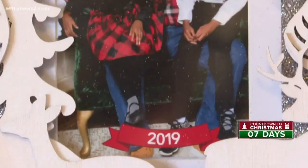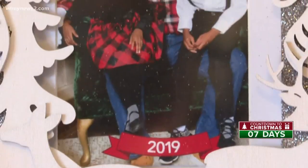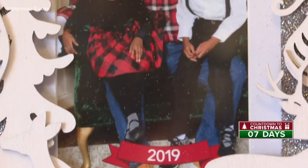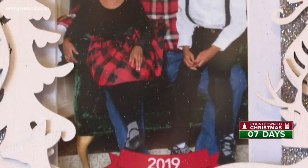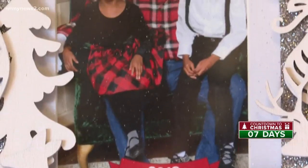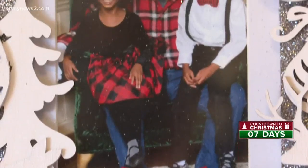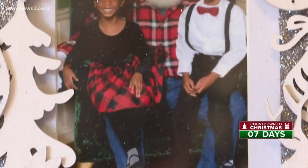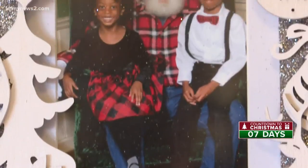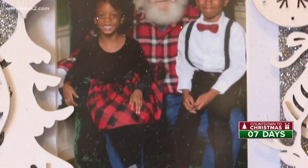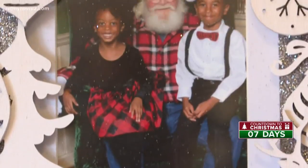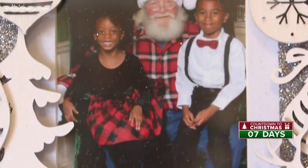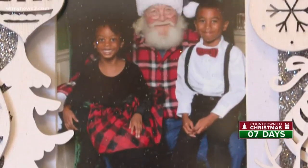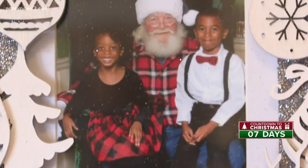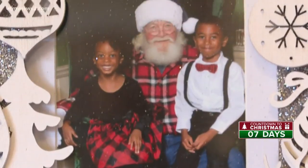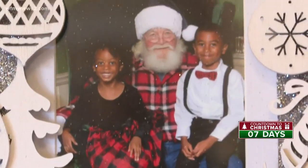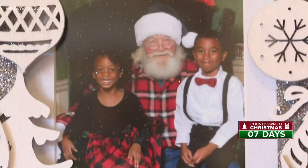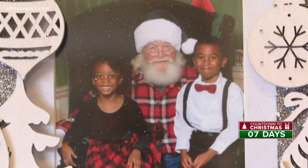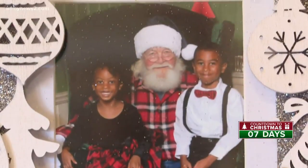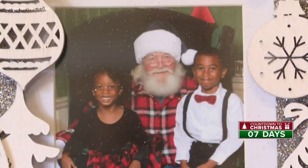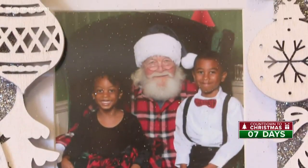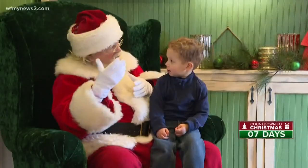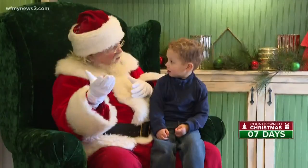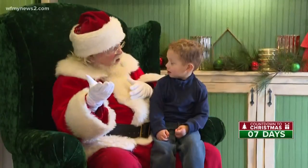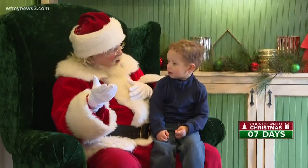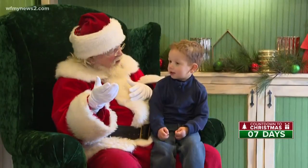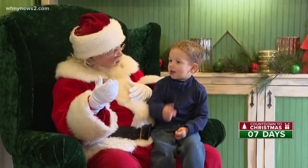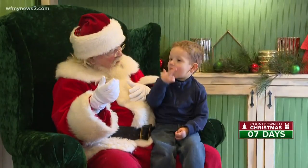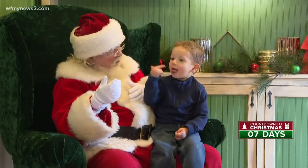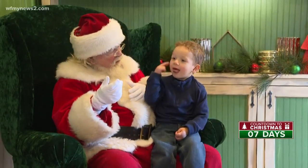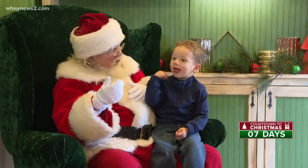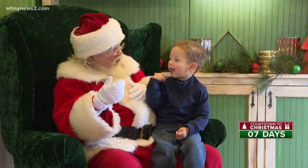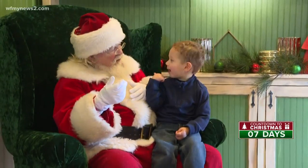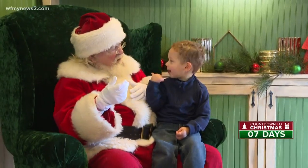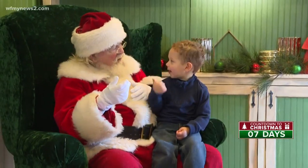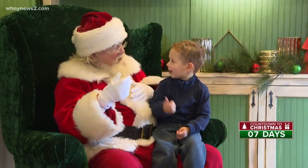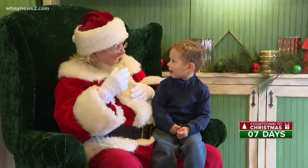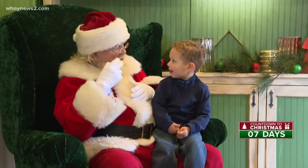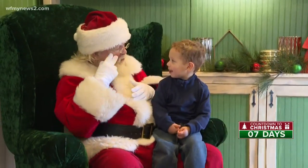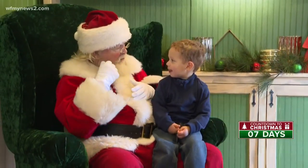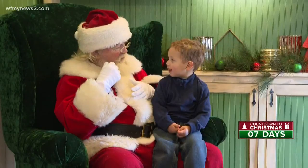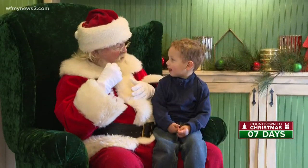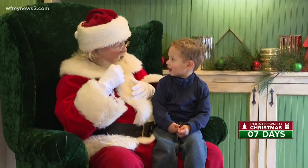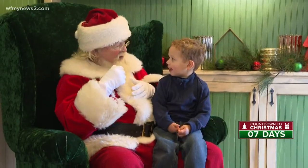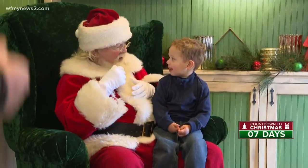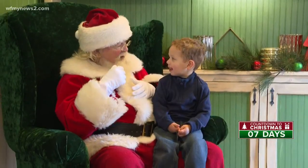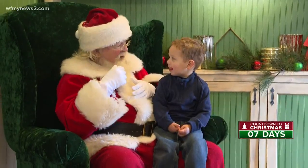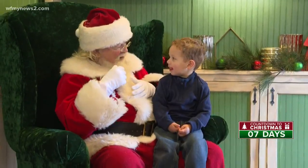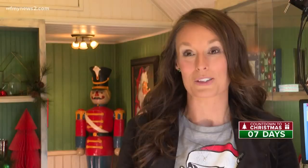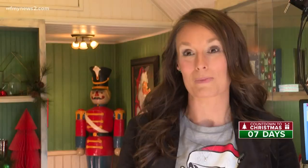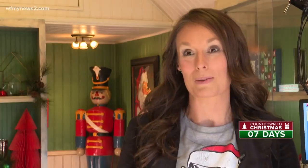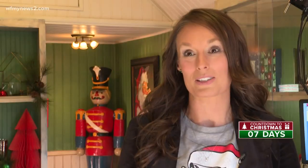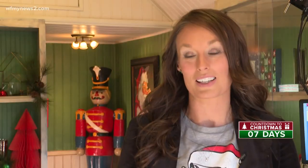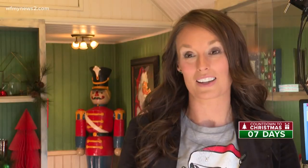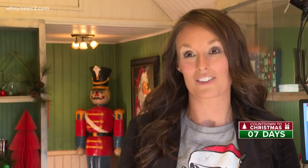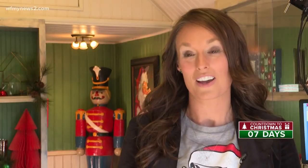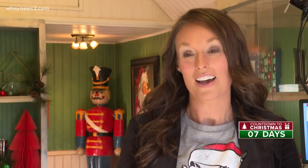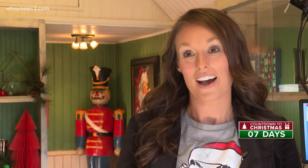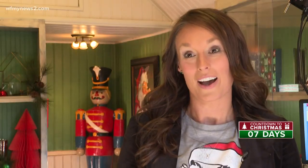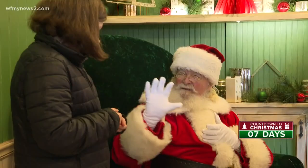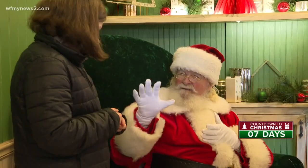WANTED TO COME BECAUSE WE'VE BEEN COMING UP FRONT AND CENTER FOR THREE YEARS SINCE WANTED TO COME BECAUSE WE'VE BEEN COMING UP FRONT AND CENTER FOR THREE YEARS SINCE HE WANTED TO COME BECAUSE WE'VE BEEN COMING UP FRONT AND CENTER FOR THREE YEARS SINCE HE WAS BEEN COMING UP FRONT AND CENTER FOR THREE YEARS SINCE HE WAS BEEN COMING UP FRONT AND CENTER FOR THREE YEARS SINCE HE WAS BORN. BEEN COMING UP FRONT AND CENTER FOR THREE YEARS SINCE HE WAS BORN. SO BEEN COMING UP FRONT AND CENTER FOR THREE YEARS SINCE HE WAS BORN. SO THEN BEEN COMING UP FRONT AND CENTER FOR THREE YEARS SINCE HE WAS BORN. SO THEN WHEN BEEN COMING UP FRONT AND CENTER FOR THREE YEARS SINCE HE WAS BORN. SO THEN WHEN WE BEEN COMING UP FRONT AND CENTER FOR THREE YEARS SINCE HE WAS BORN. SO THEN WHEN WE FOUND BEEN COMING UP FRONT AND CENTER FOR THREE YEARS SINCE HE WAS BORN. SO THEN WHEN WE FOUND OUT FOR THREE YEARS SINCE HE WAS BORN. SO THEN WHEN WE FOUND OUT FOR THREE YEARS SINCE HE WAS BORN. SO THEN WHEN WE FOUND OUT THAT FOR THREE YEARS SINCE HE WAS BORN. SO THEN WHEN WE FOUND OUT THAT IT FOR THREE YEARS SINCE HE WAS BORN. SO THEN WHEN WE FOUND OUT THAT IT WAS FOR THREE YEARS SINCE HE WAS BORN. SO THEN WHEN WE FOUND OUT THAT IT WAS HERE FOR THREE YEARS SINCE HE WAS BORN. SO THEN WHEN WE FOUND OUT THAT IT WAS HERE AND FOR THREE YEARS SINCE HE WAS BORN. SO THEN WHEN WE FOUND OUT THAT IT WAS HERE AND SANTA FOR THREE YEARS SINCE HE WAS BORN. SO THEN WHEN WE FOUND OUT THAT IT WAS HERE AND SANTA SIGN BORN. SO THEN WHEN WE FOUND OUT THAT IT WAS HERE AND SANTA SIGN BORN. SO THEN WHEN WE FOUND OUT THAT IT WAS HERE AND SANTA SIGN WE BORN. SO THEN WHEN WE FOUND OUT THAT IT WAS HERE AND SANTA SIGN WE WERE BORN. SO THEN WHEN WE FOUND OUT THAT IT WAS HERE AND SANTA SIGN WE WERE LIKE BORN. SO THEN WHEN WE FOUND OUT THAT IT WAS HERE AND SANTA SIGN WE WERE LIKE WELL BORN. SO THEN WHEN WE FOUND OUT THAT IT WAS HERE AND SANTA SIGN WE WERE LIKE WELL NOW BORN. SO THEN WHEN WE FOUND OUT THAT IT WAS HERE AND SANTA SIGN WE WERE LIKE WELL NOW WE